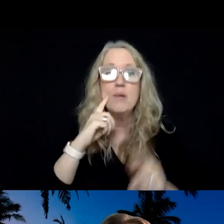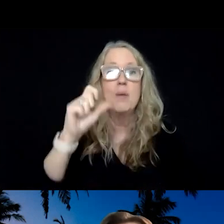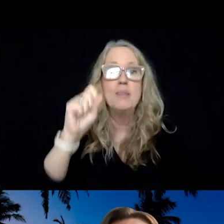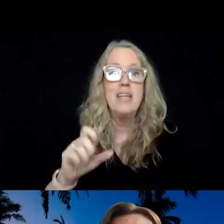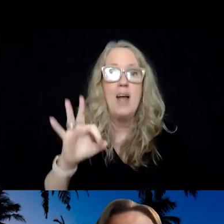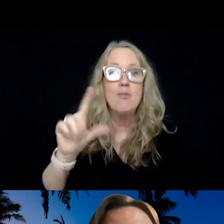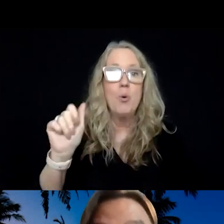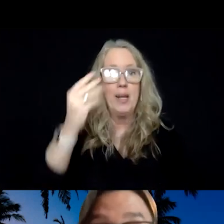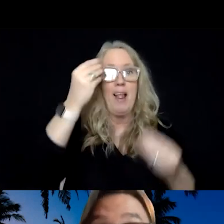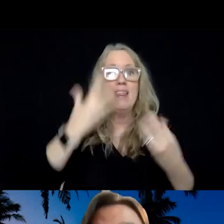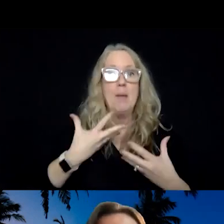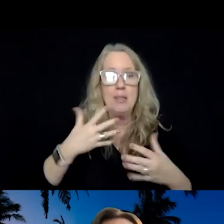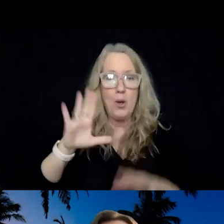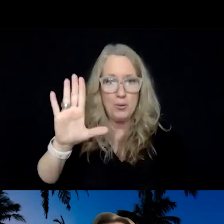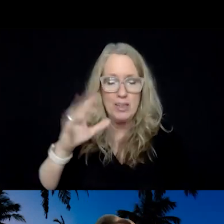LET ME KNOW. I AM JOINING TODAY FROM MIAMI,